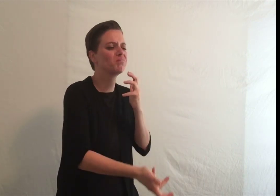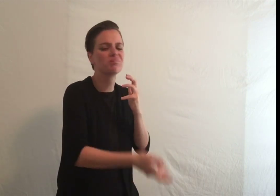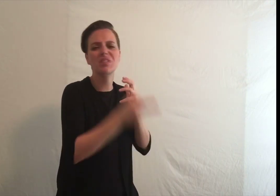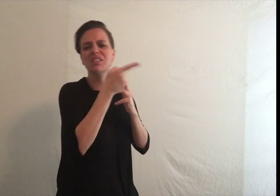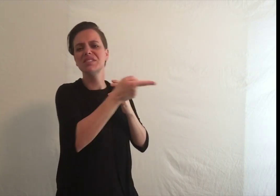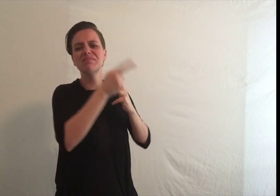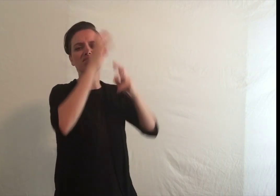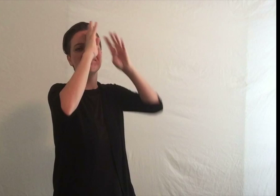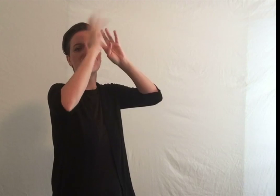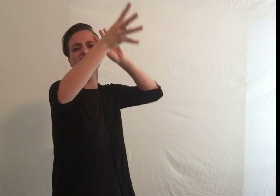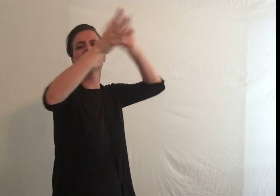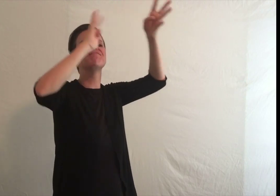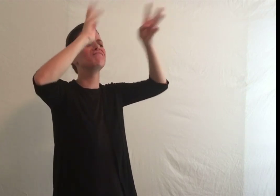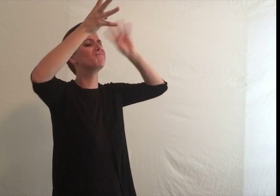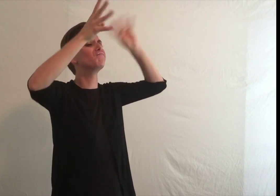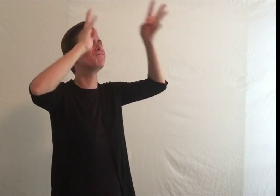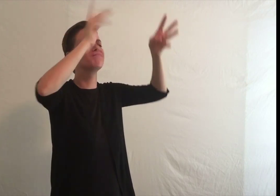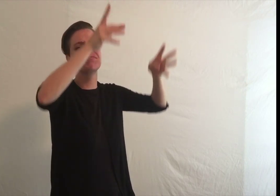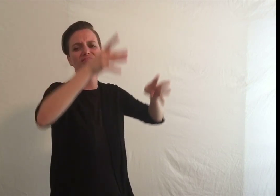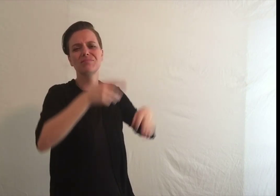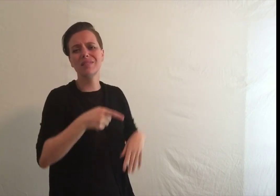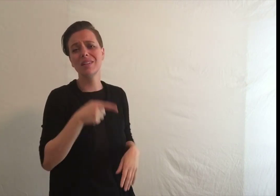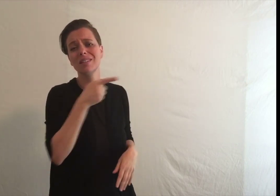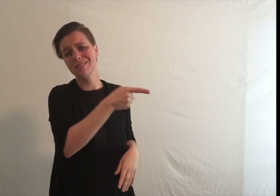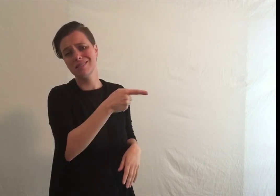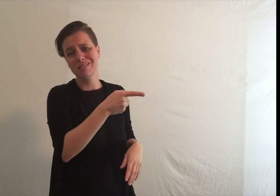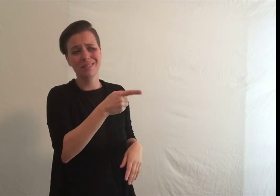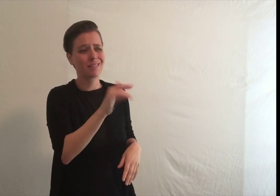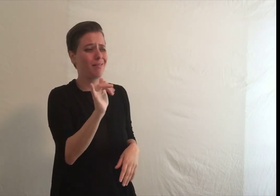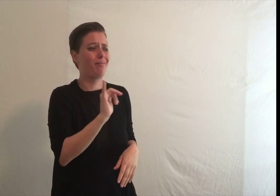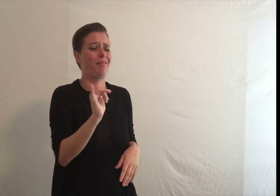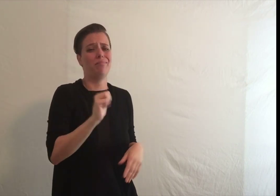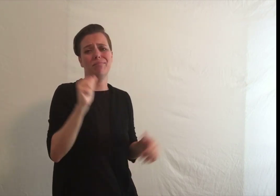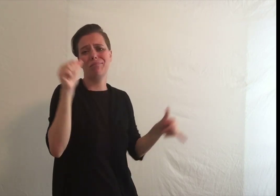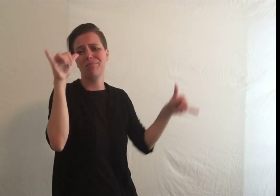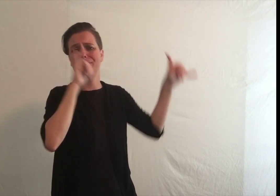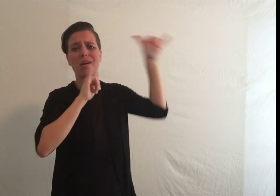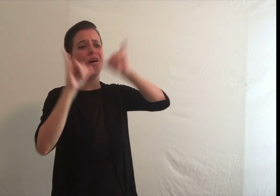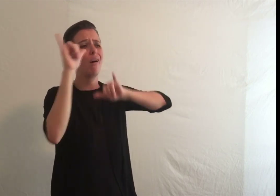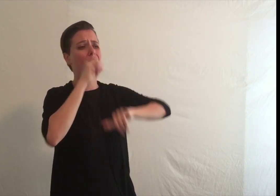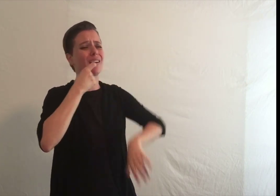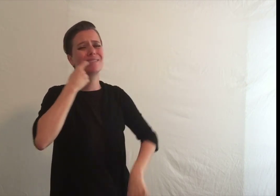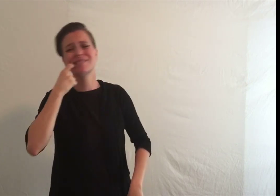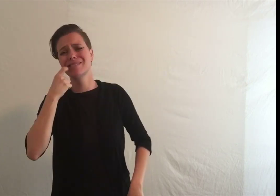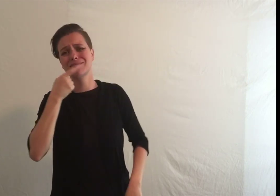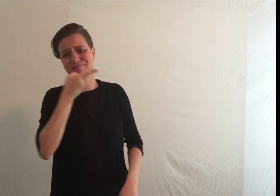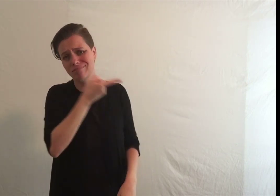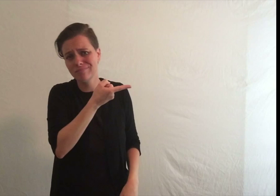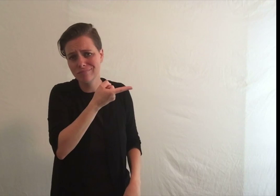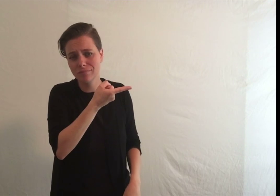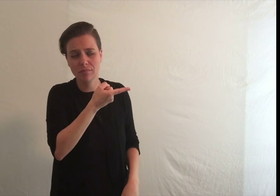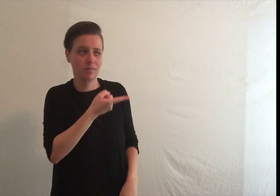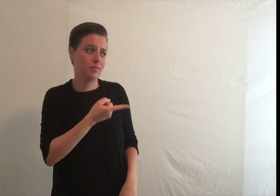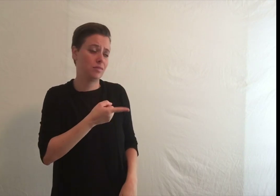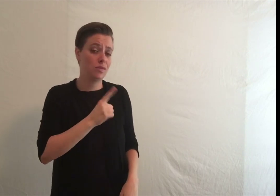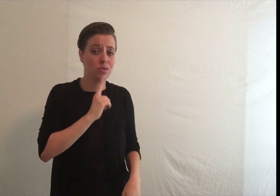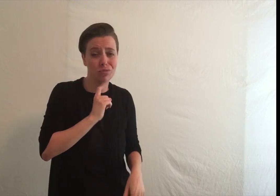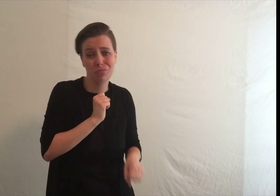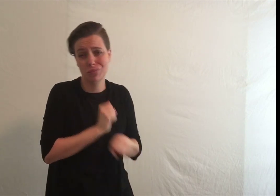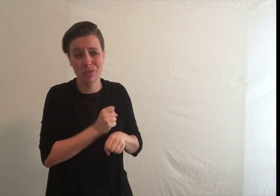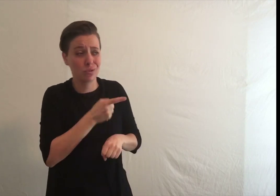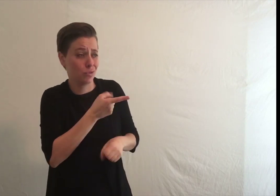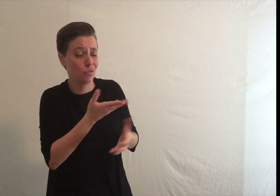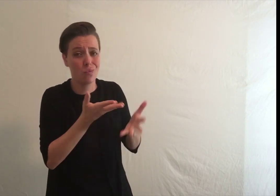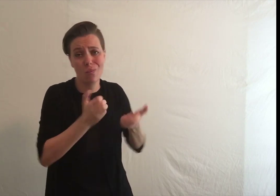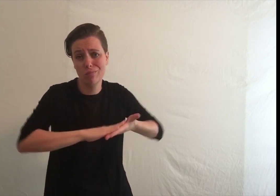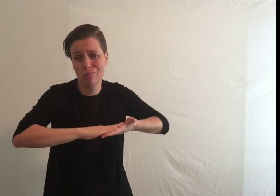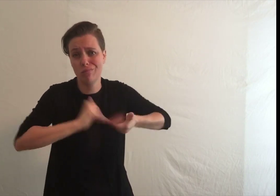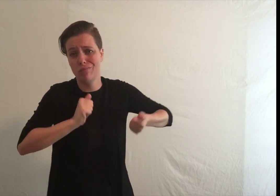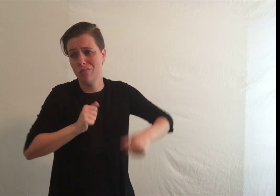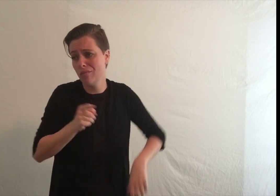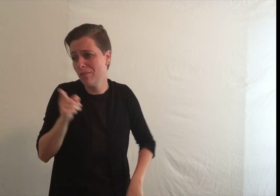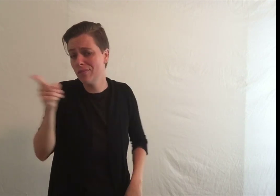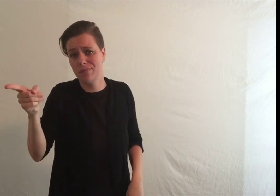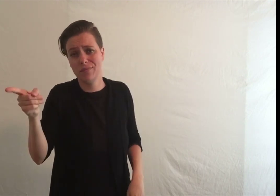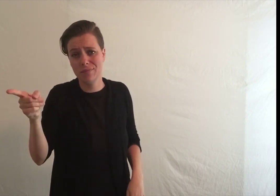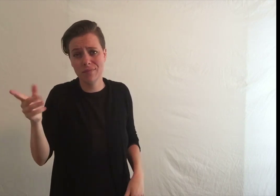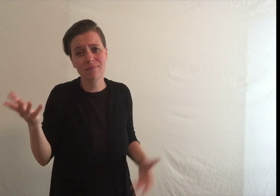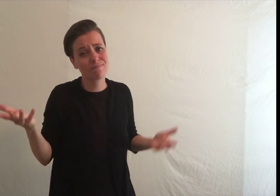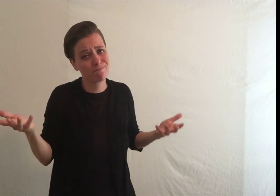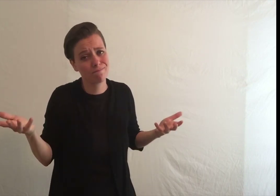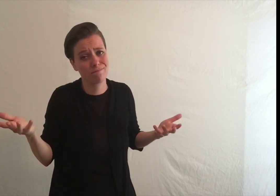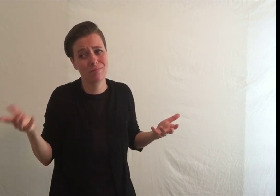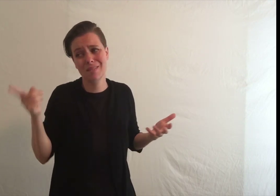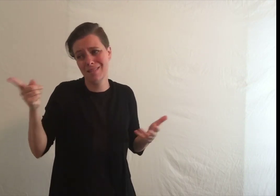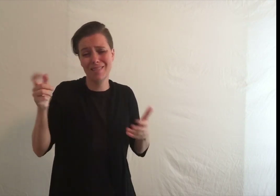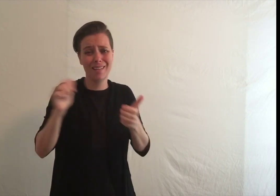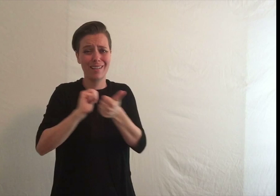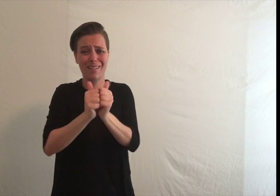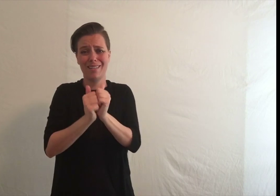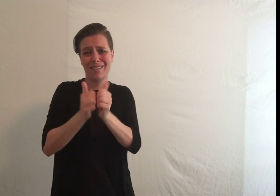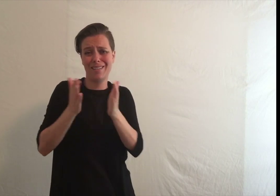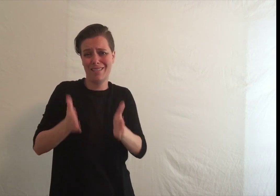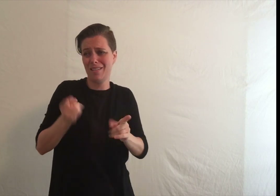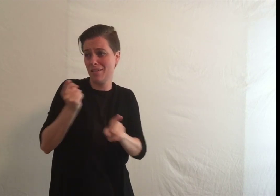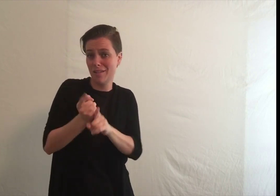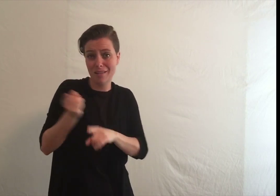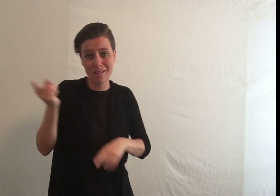she’s out of her mind, she’s practically an alcoholic, she probably wanted to hook up, he’s like an athlete right,